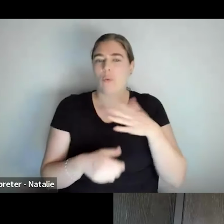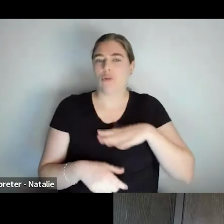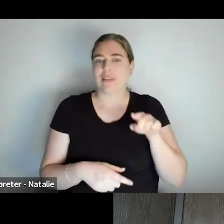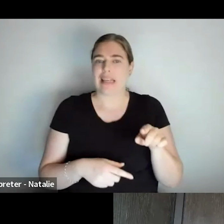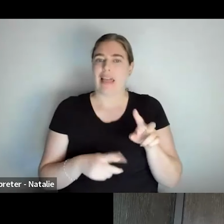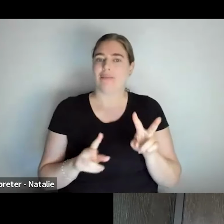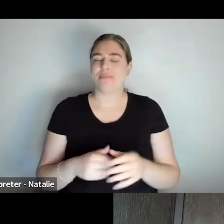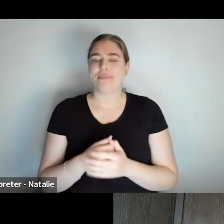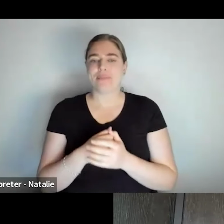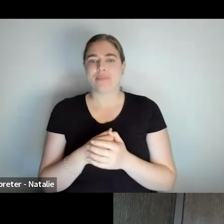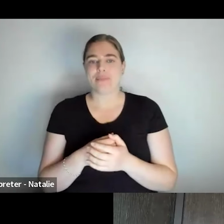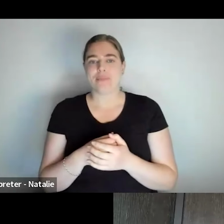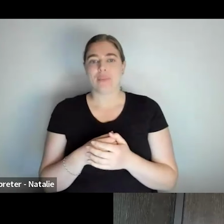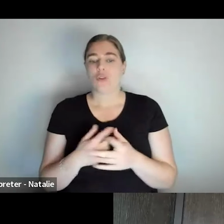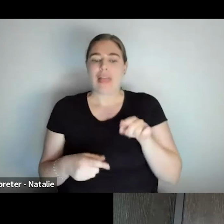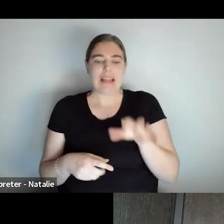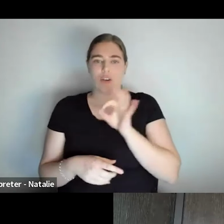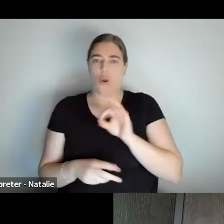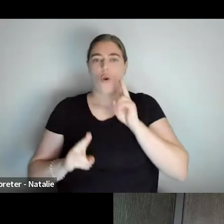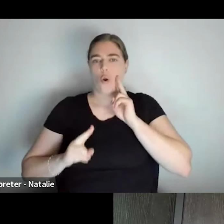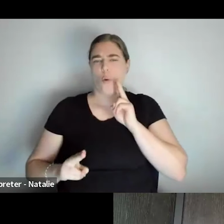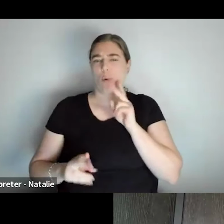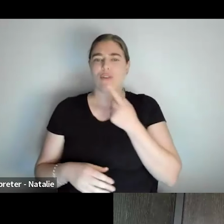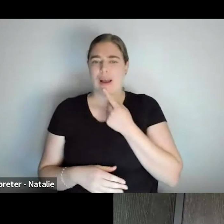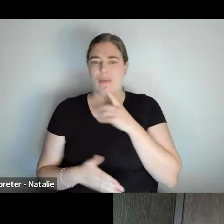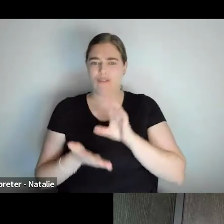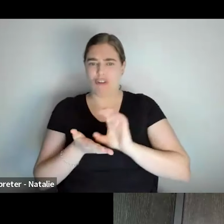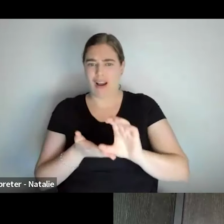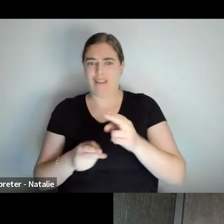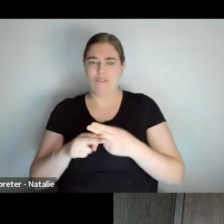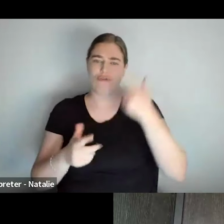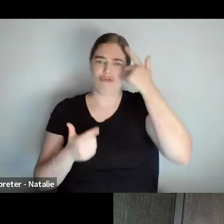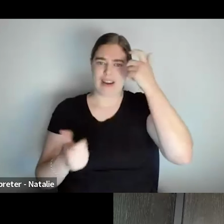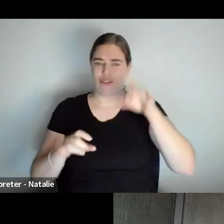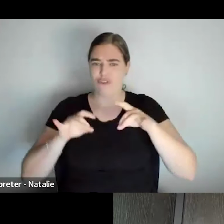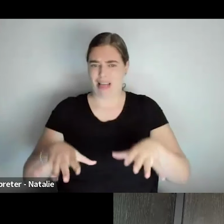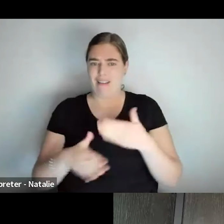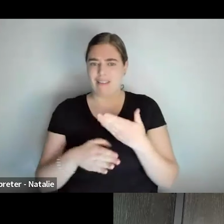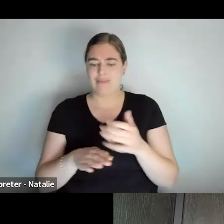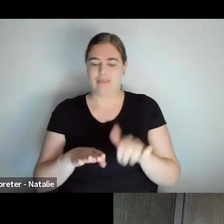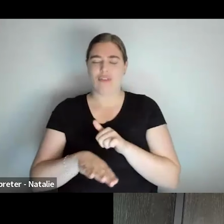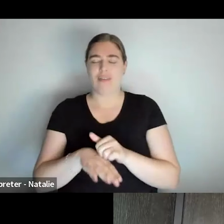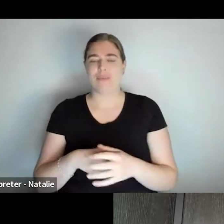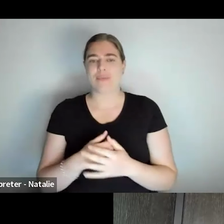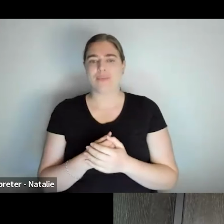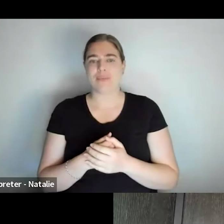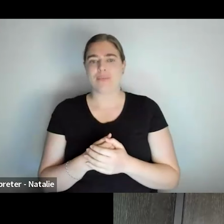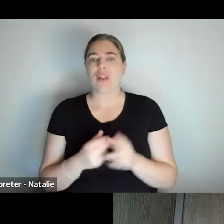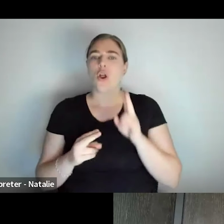This is not the usual kind of grant program that Creative Australia runs. Normal grant program,